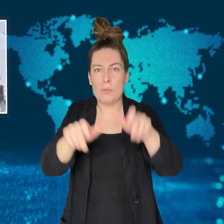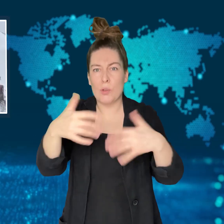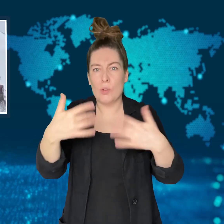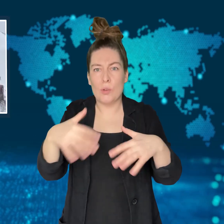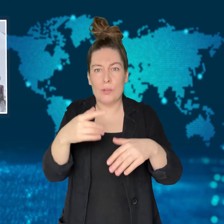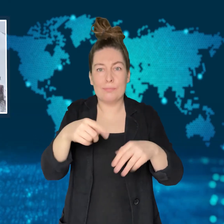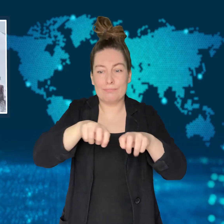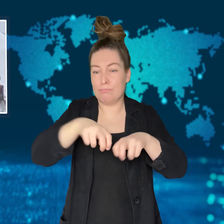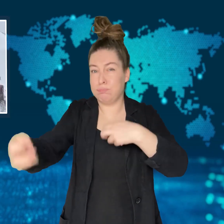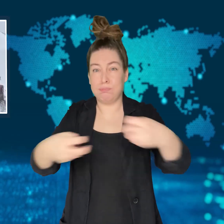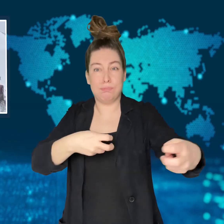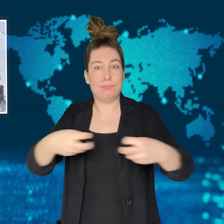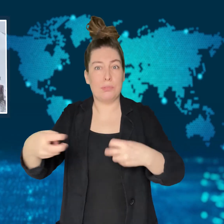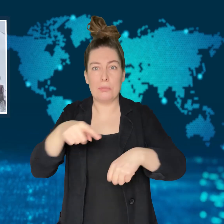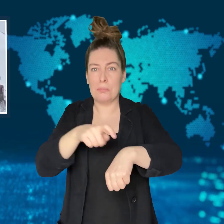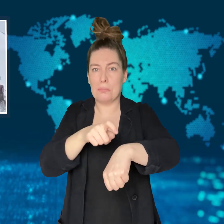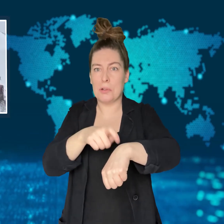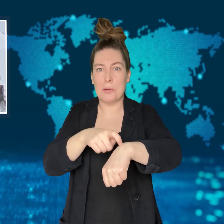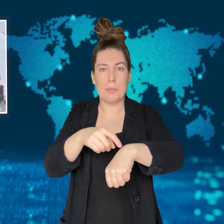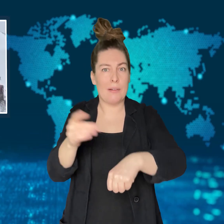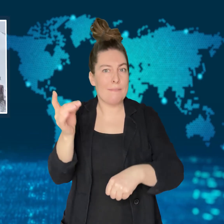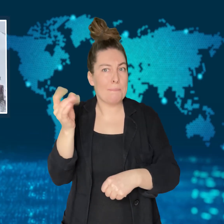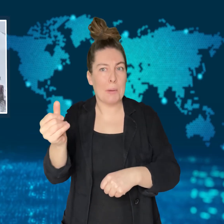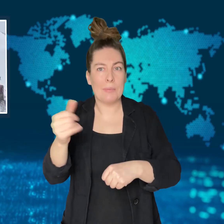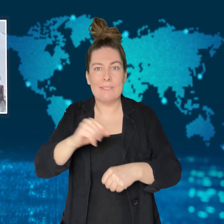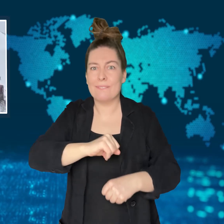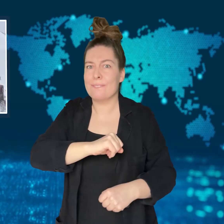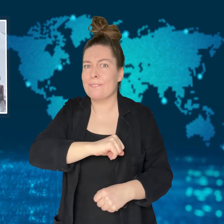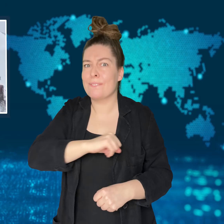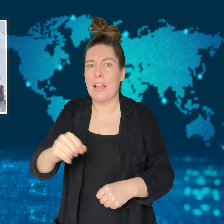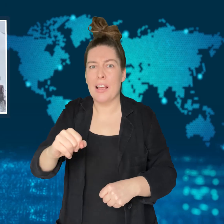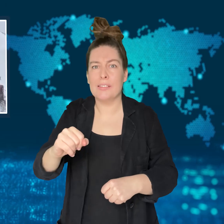the structure fell.